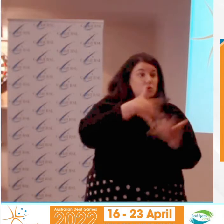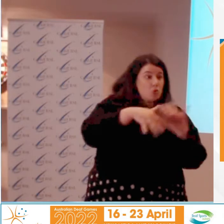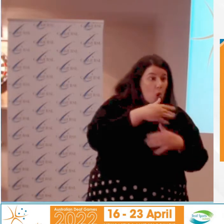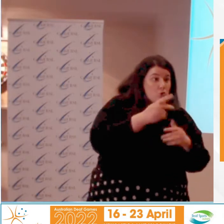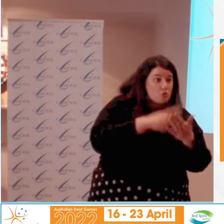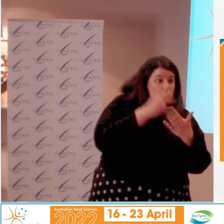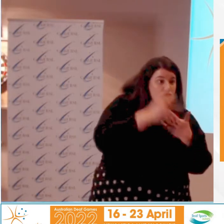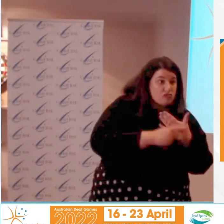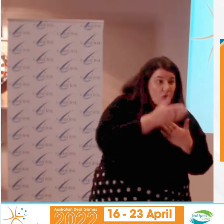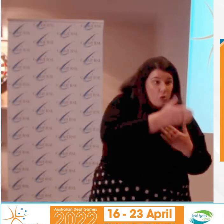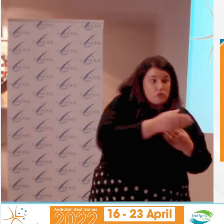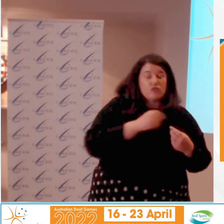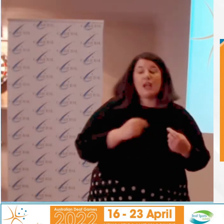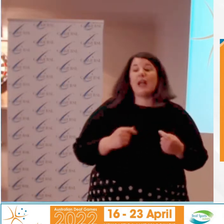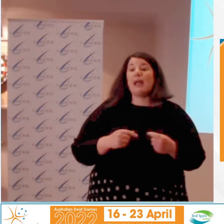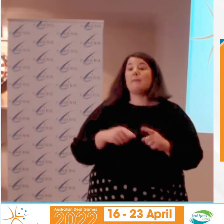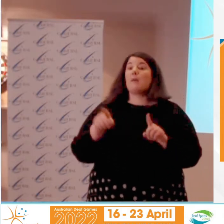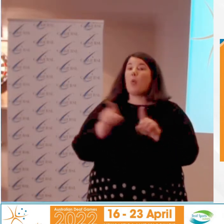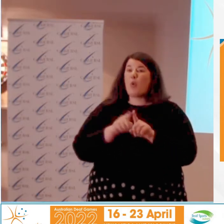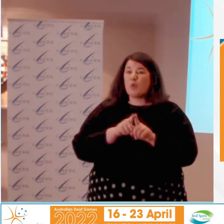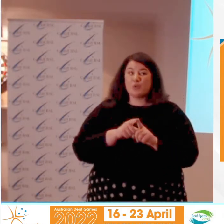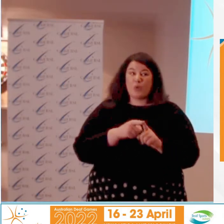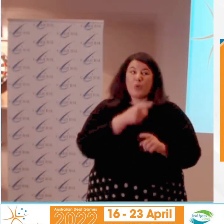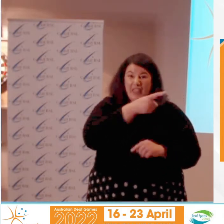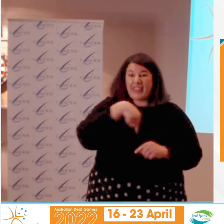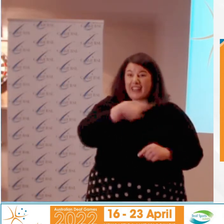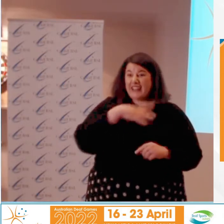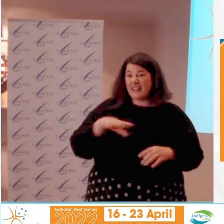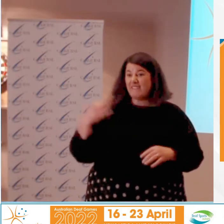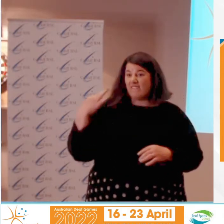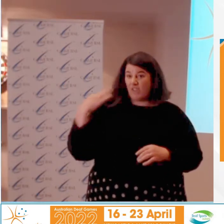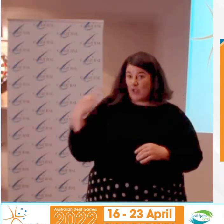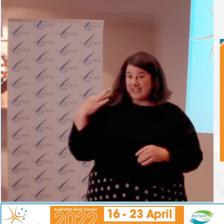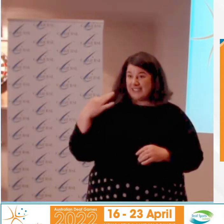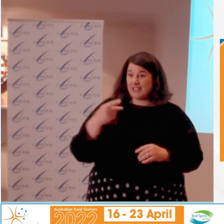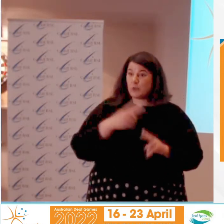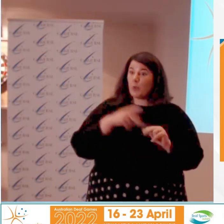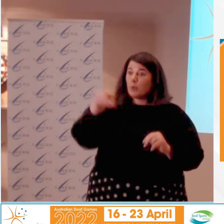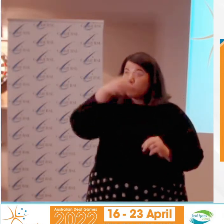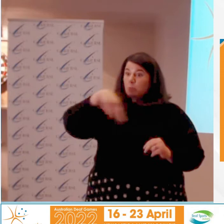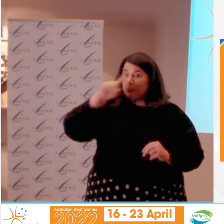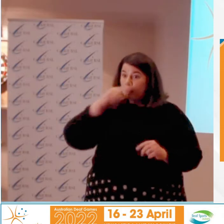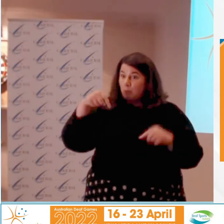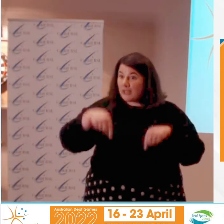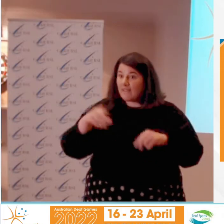as open and closing ceremony social and cultural program so we need volunteers